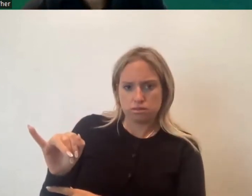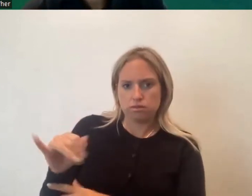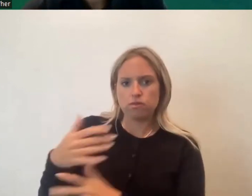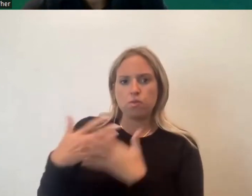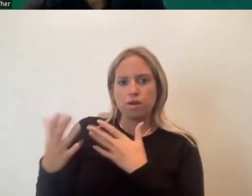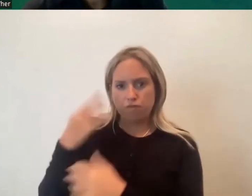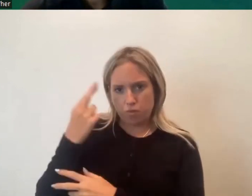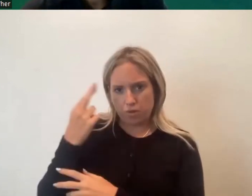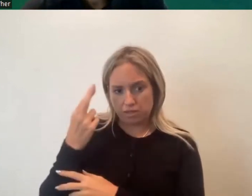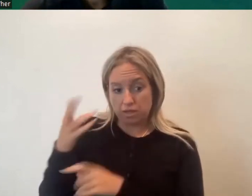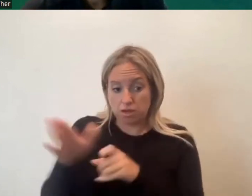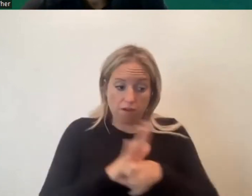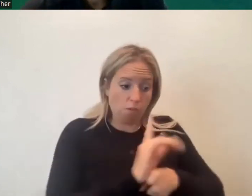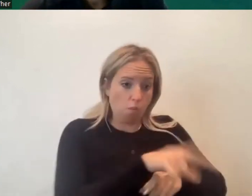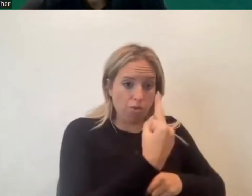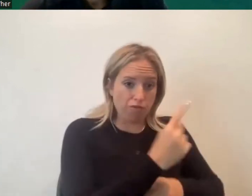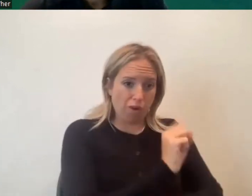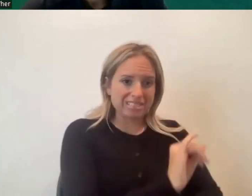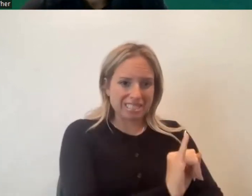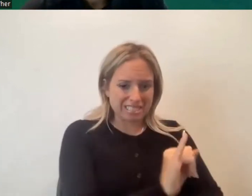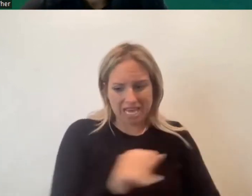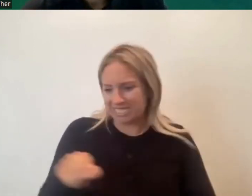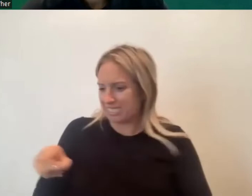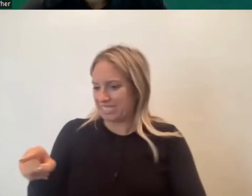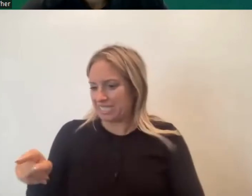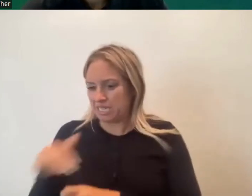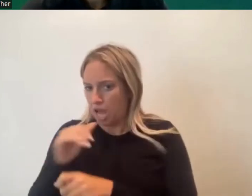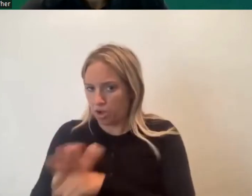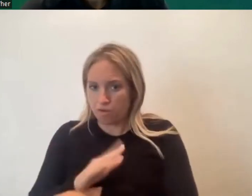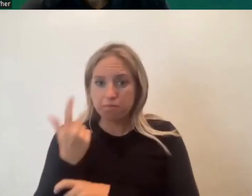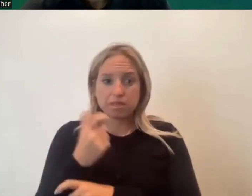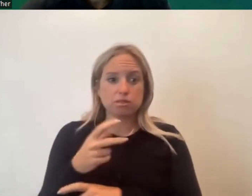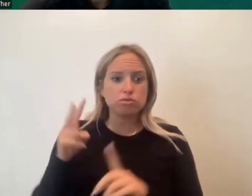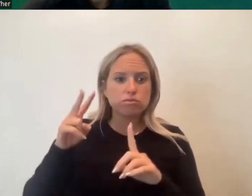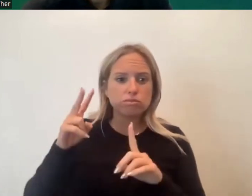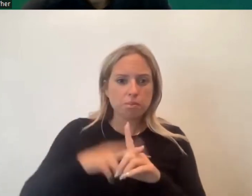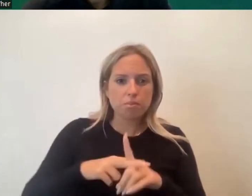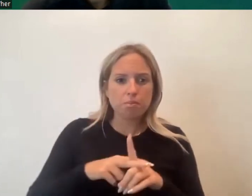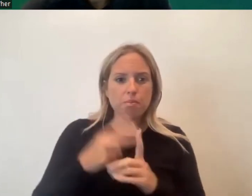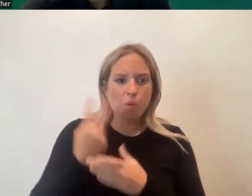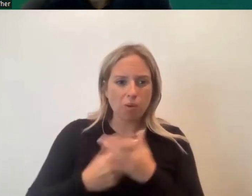Tadra: And also we're getting a lot of questions